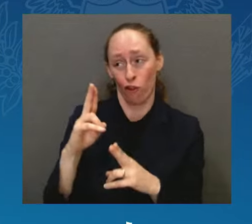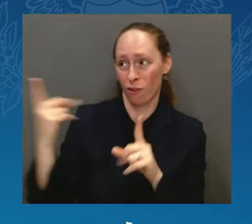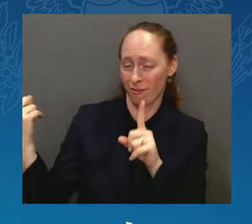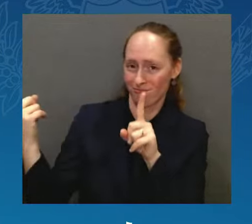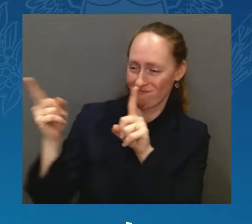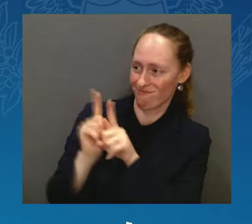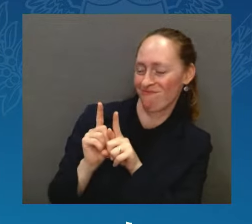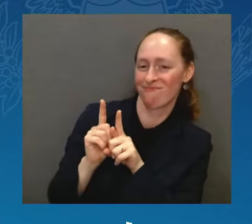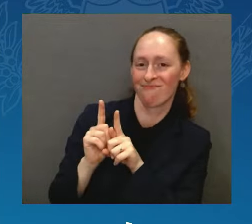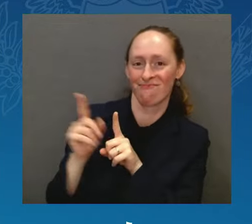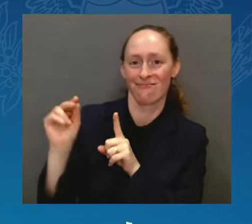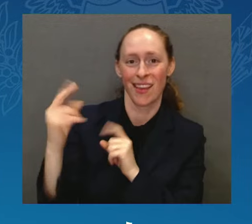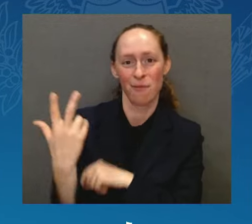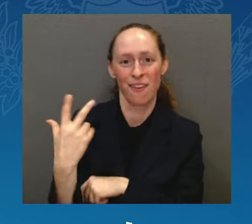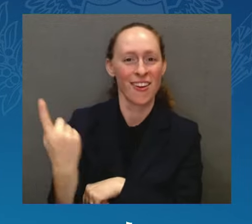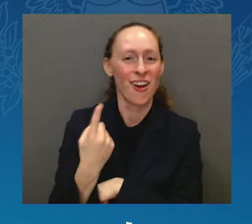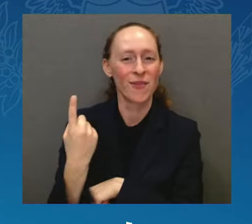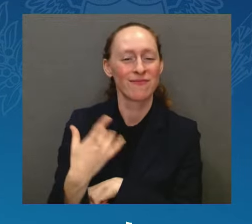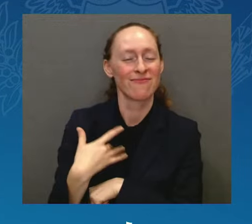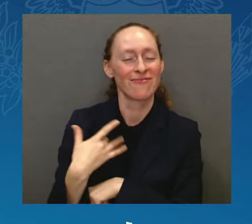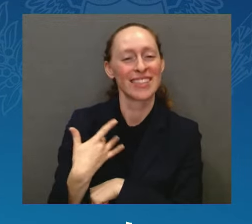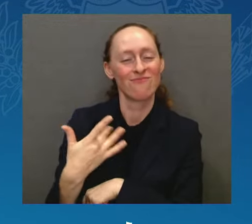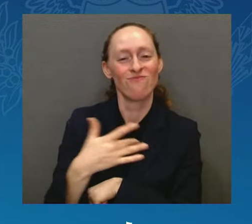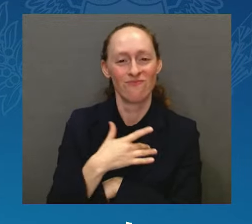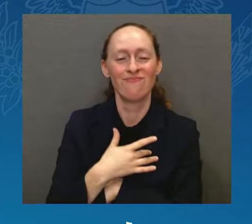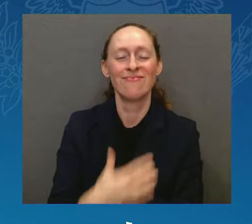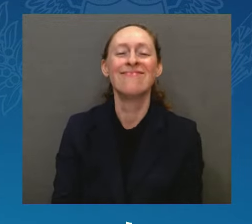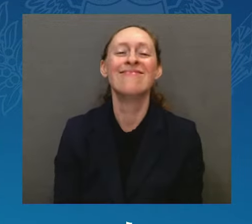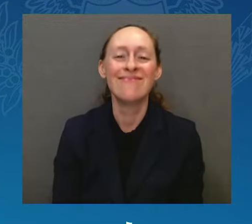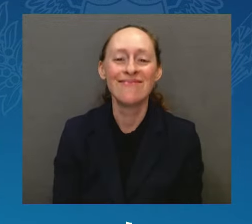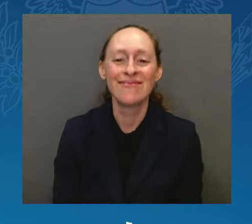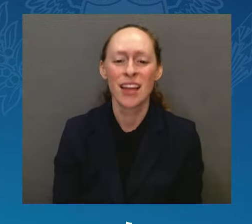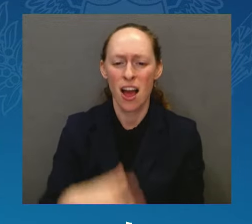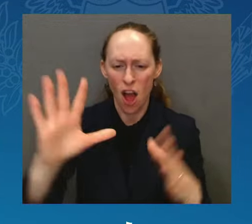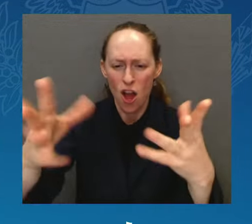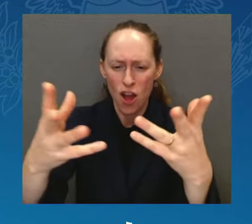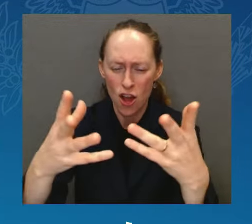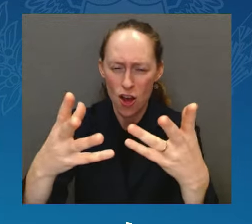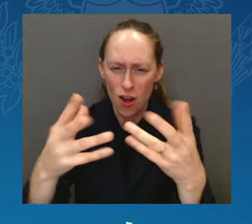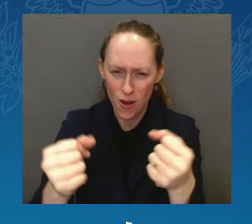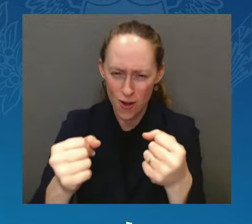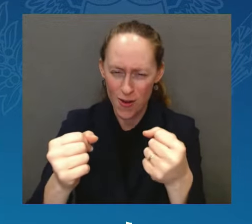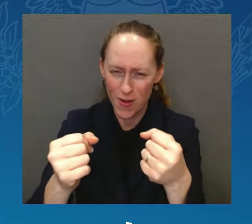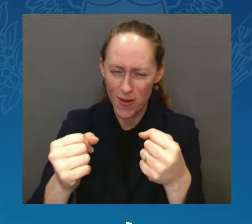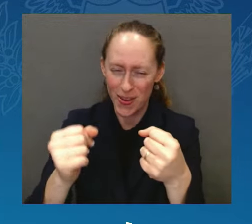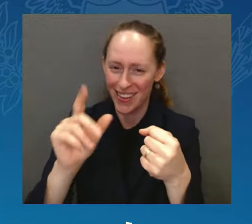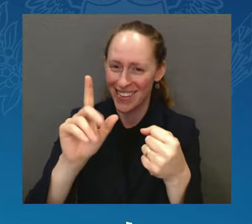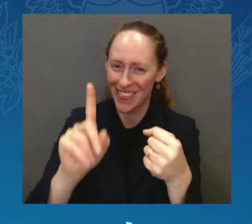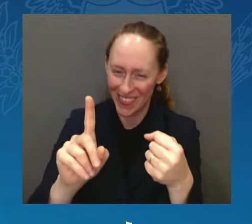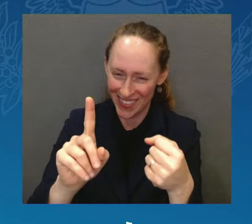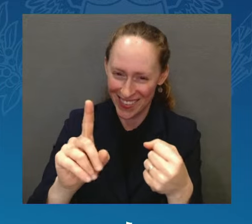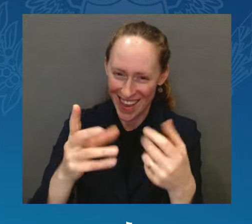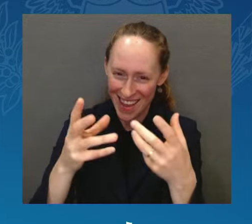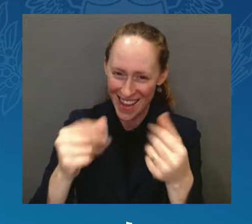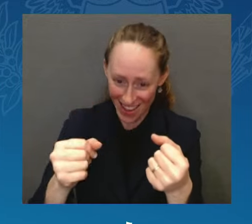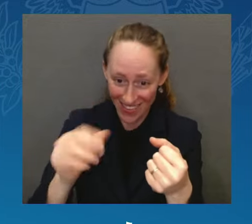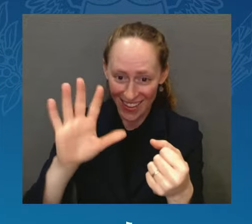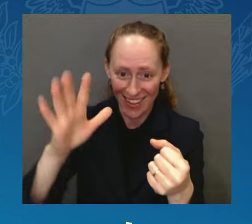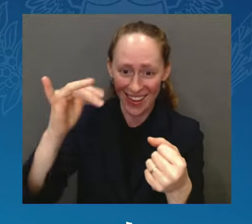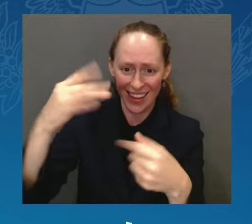And, hold on. The teleprompter keeps going out. So that's why I'm like, what? Teleprompter?